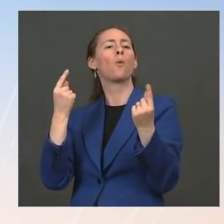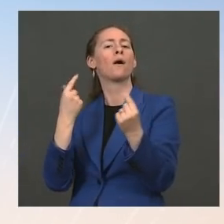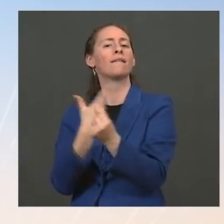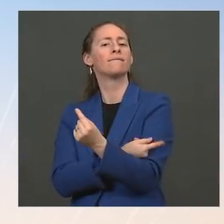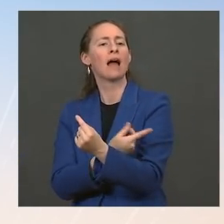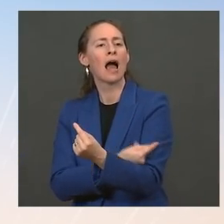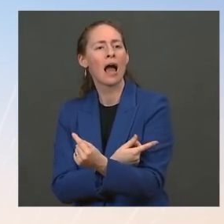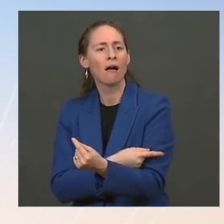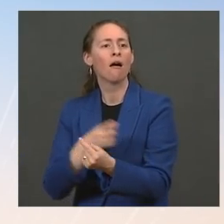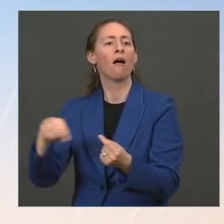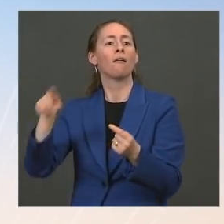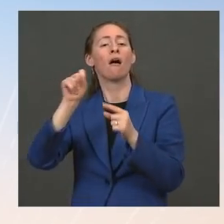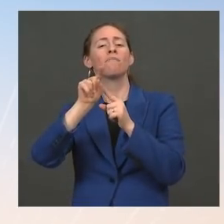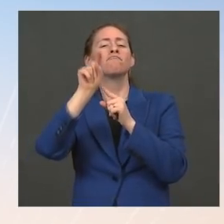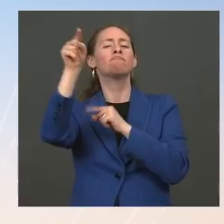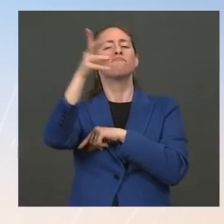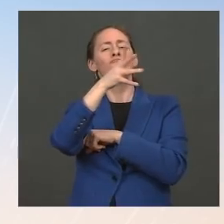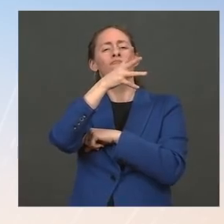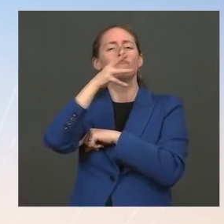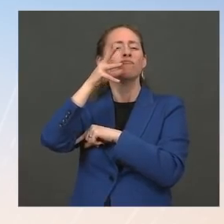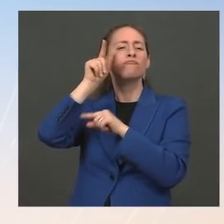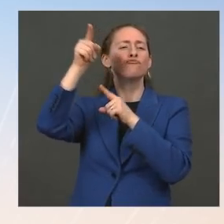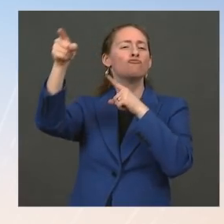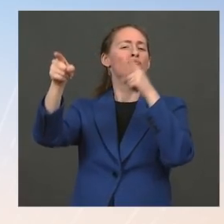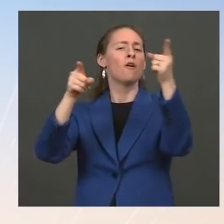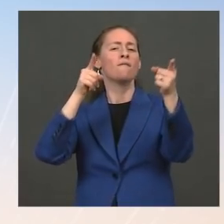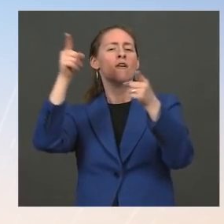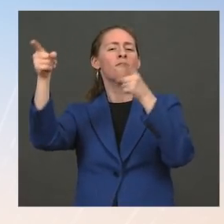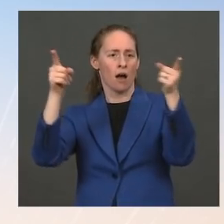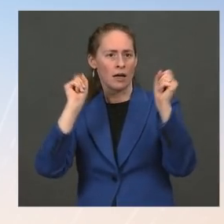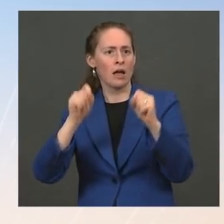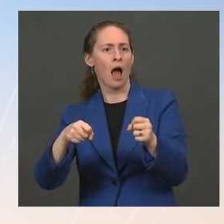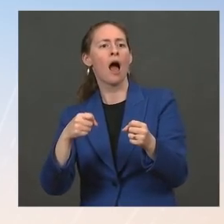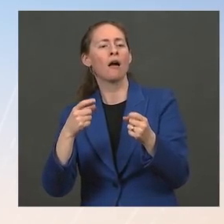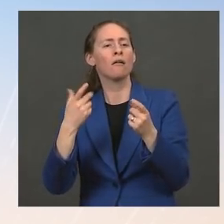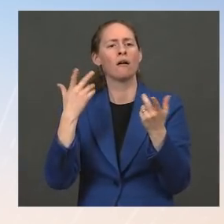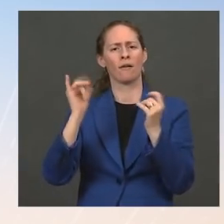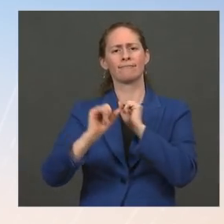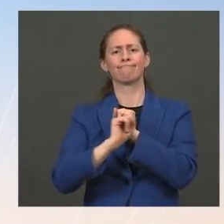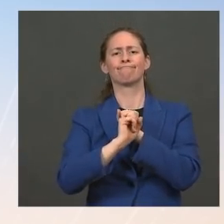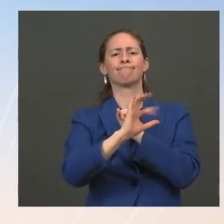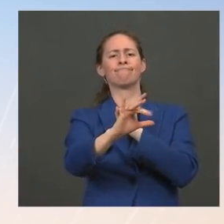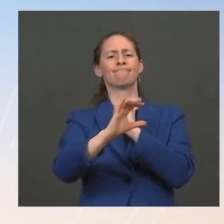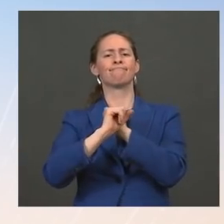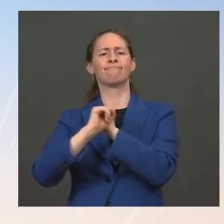and supported a national campaign to promote vaccine acceptance. And we will continue to build on that.